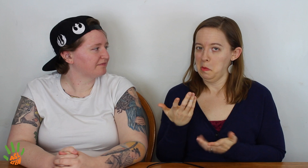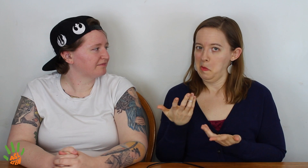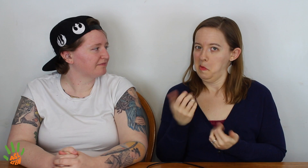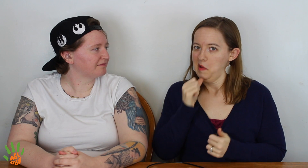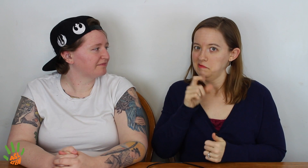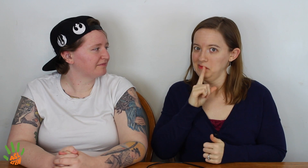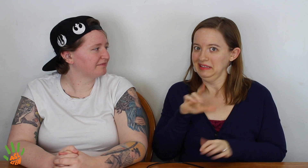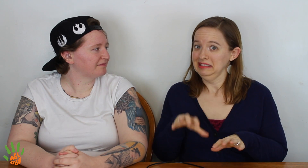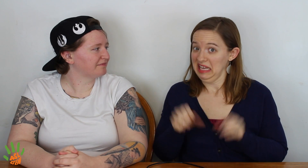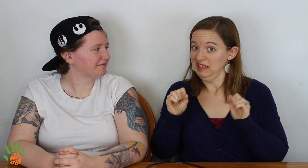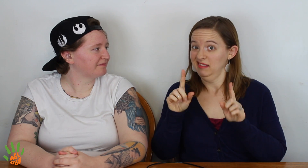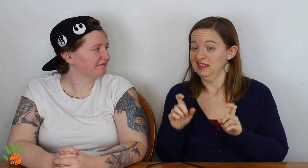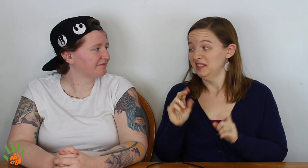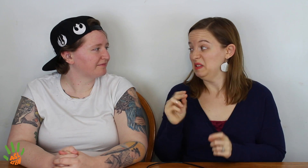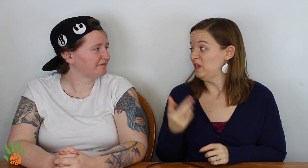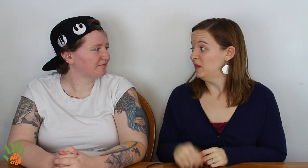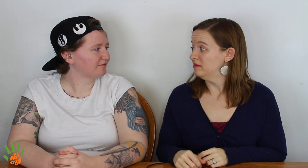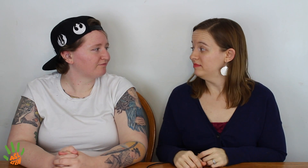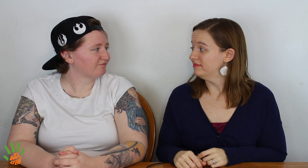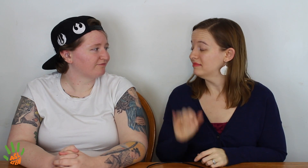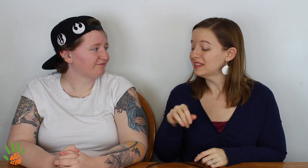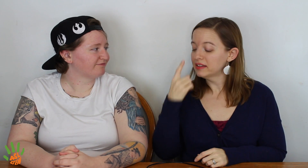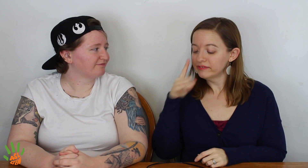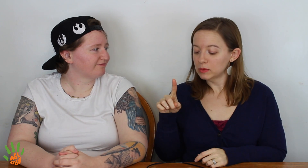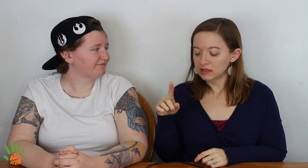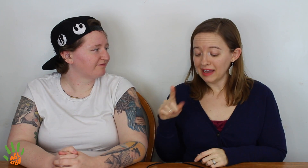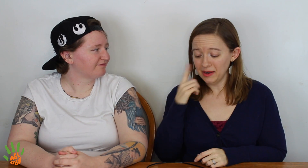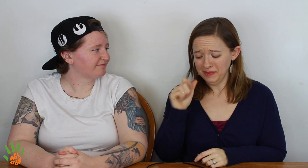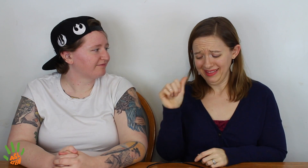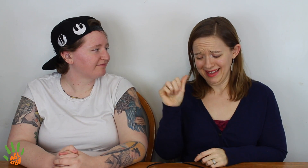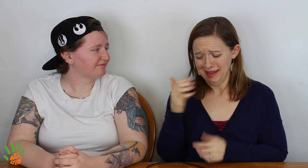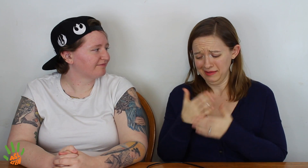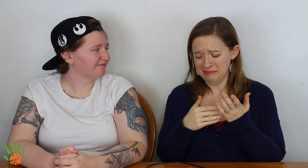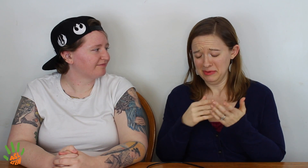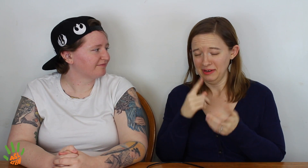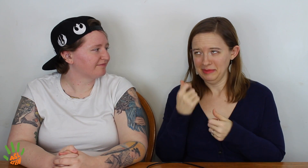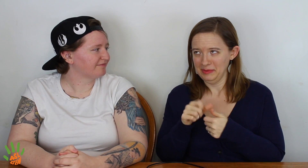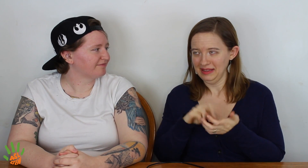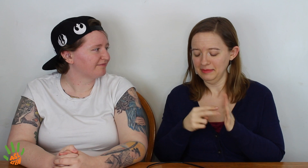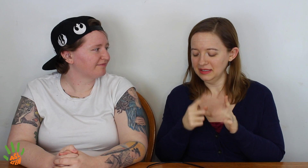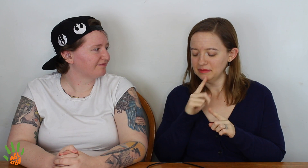So I wasn't really taking the test. I don't know. But that's for -- I don't know the "A" part. I don't remember what that means.